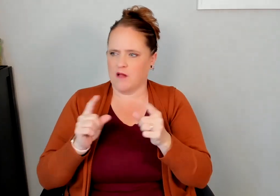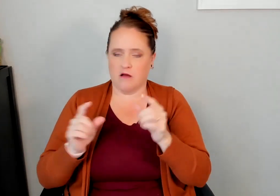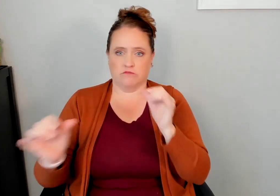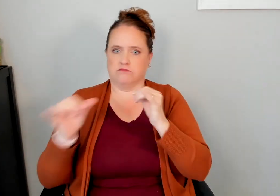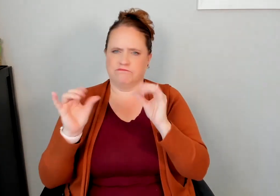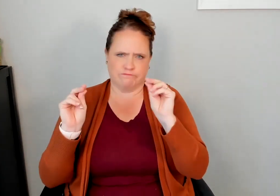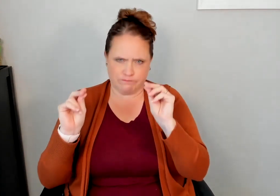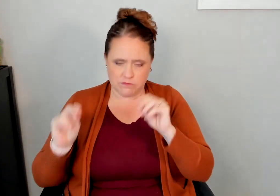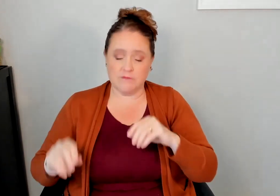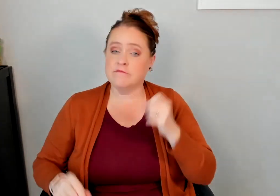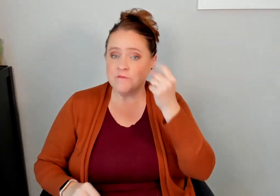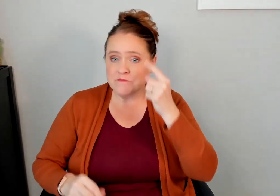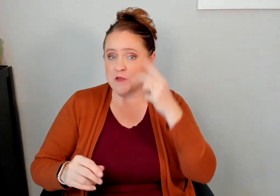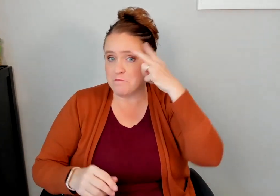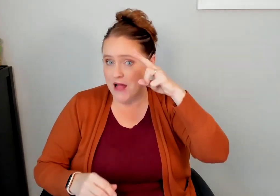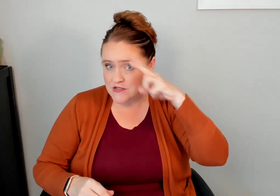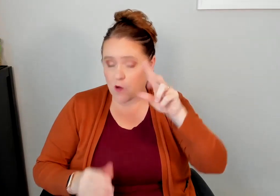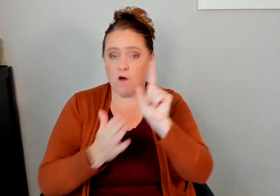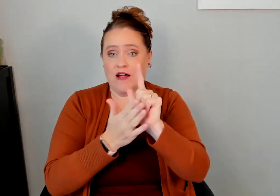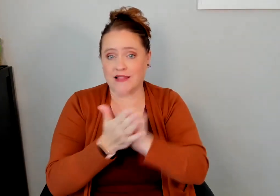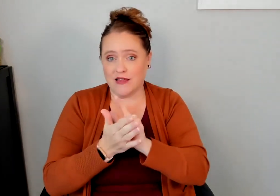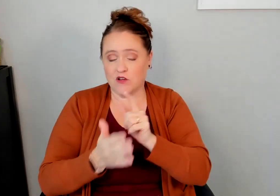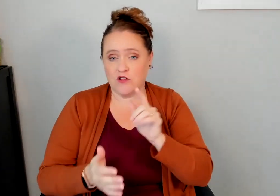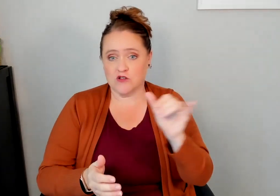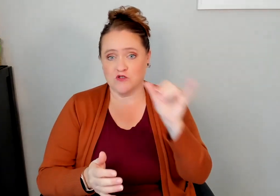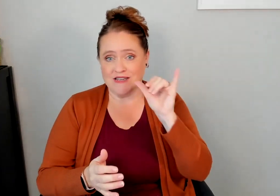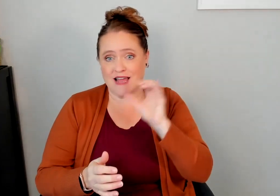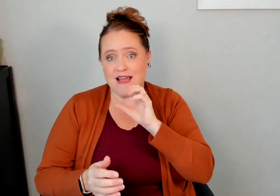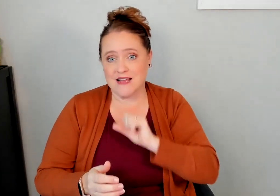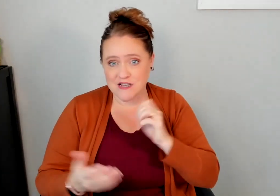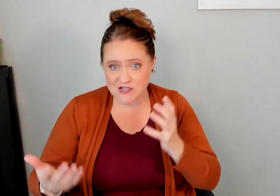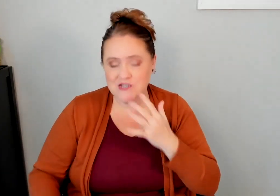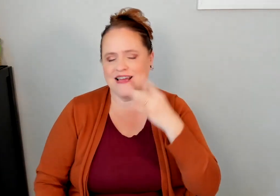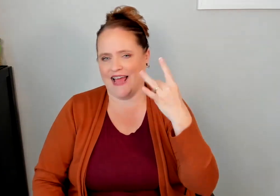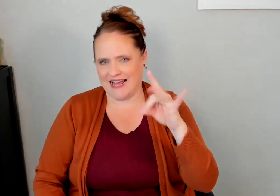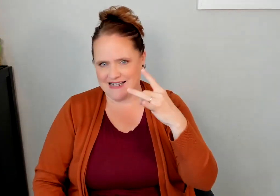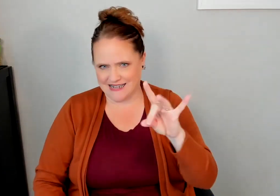or something like that but not really drank together in mexico the legal drinking age is 18